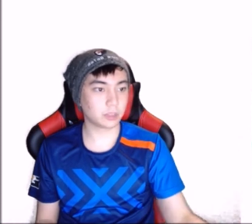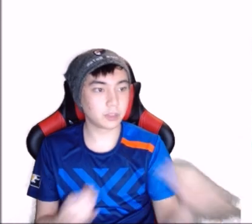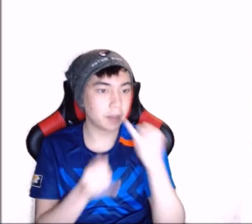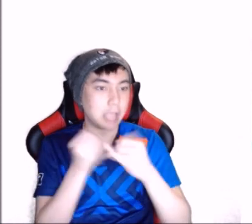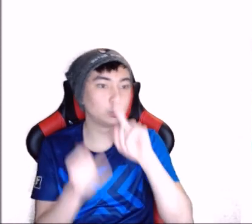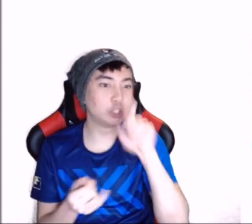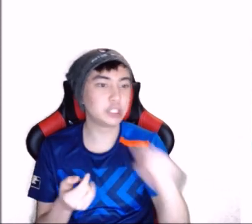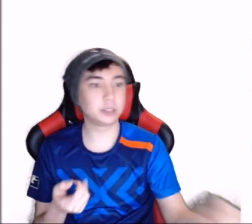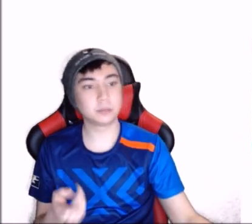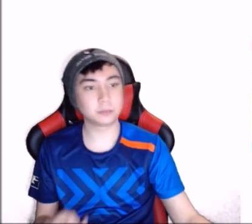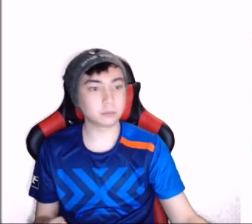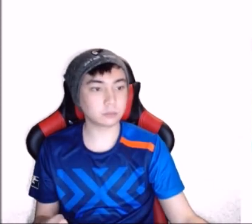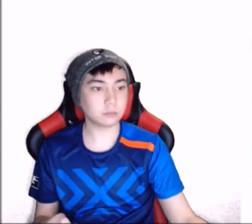The last question